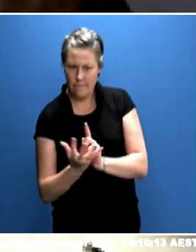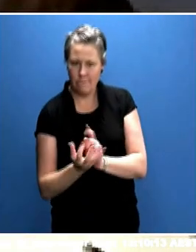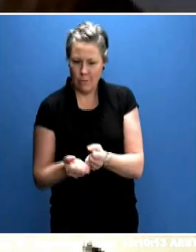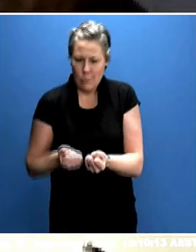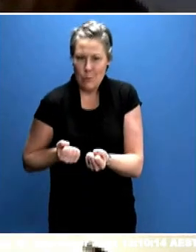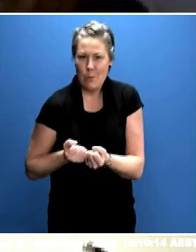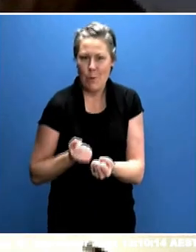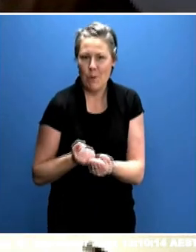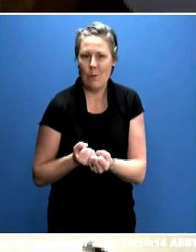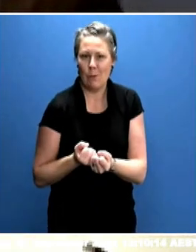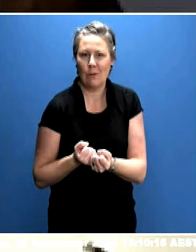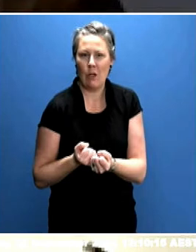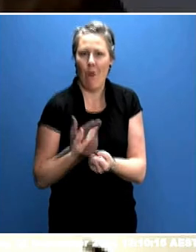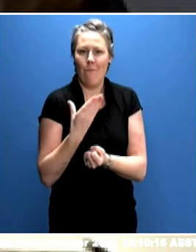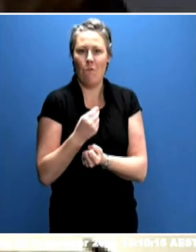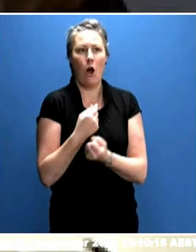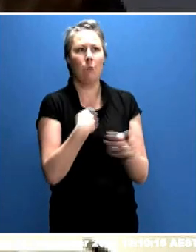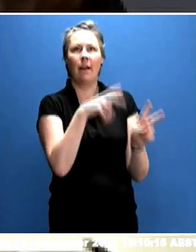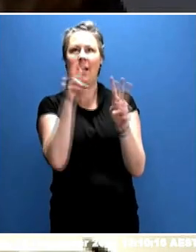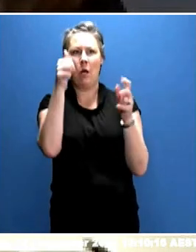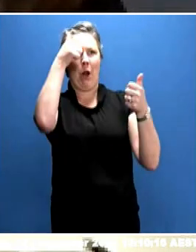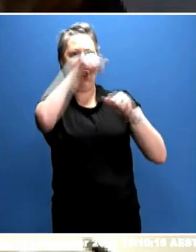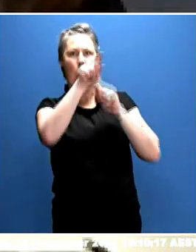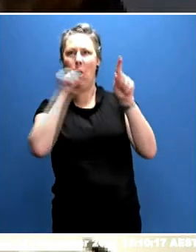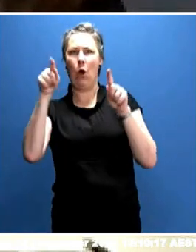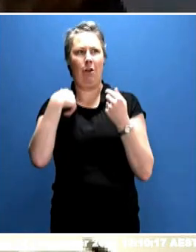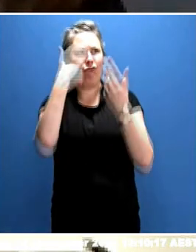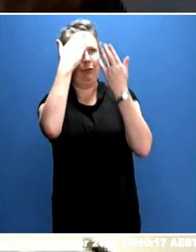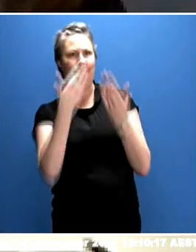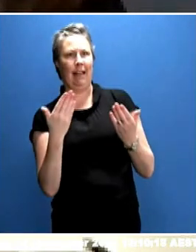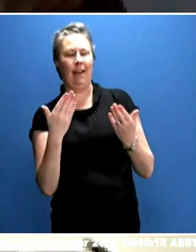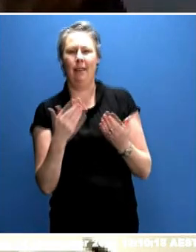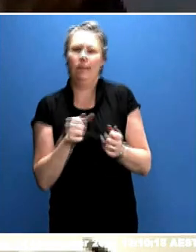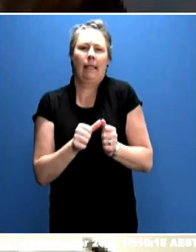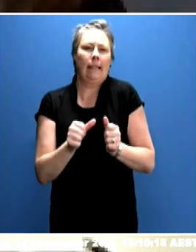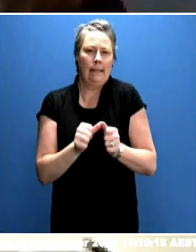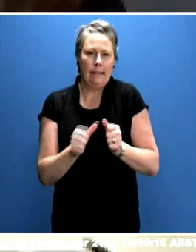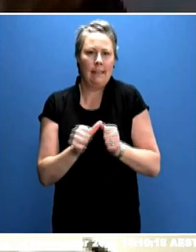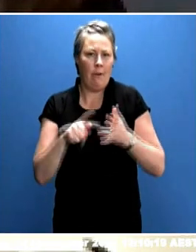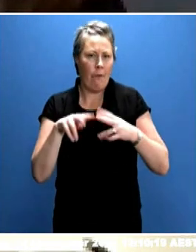from people they know and respect is in a far better place than a child